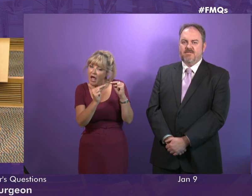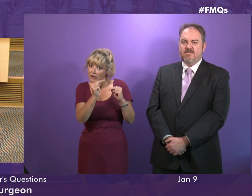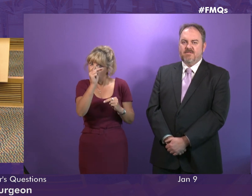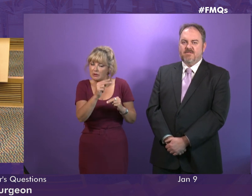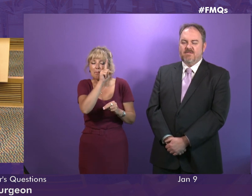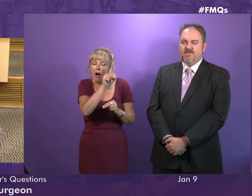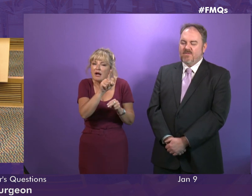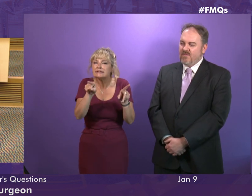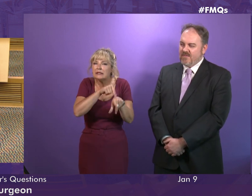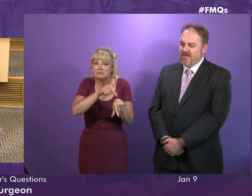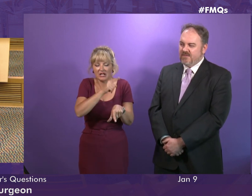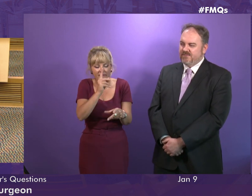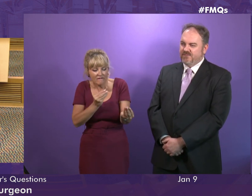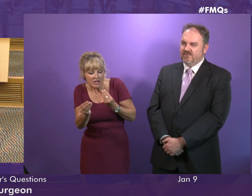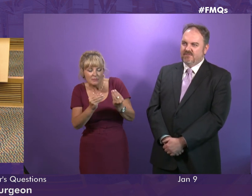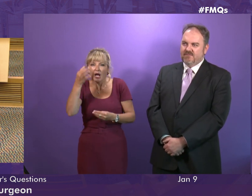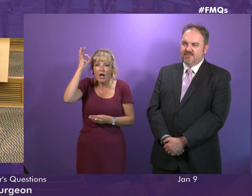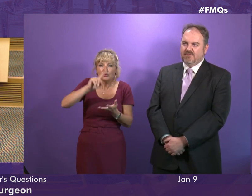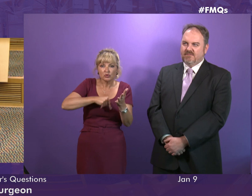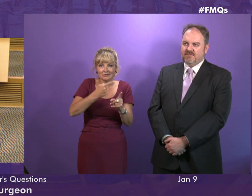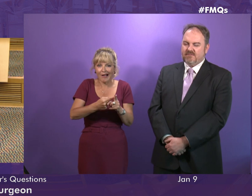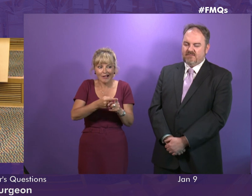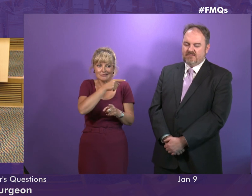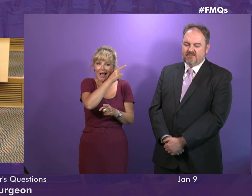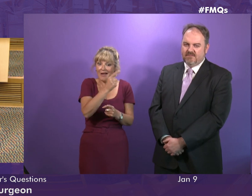with the flexibility around council tax, local authorities have had access to an additional